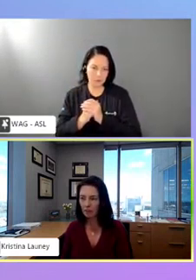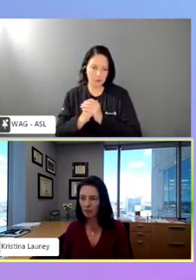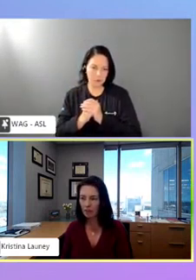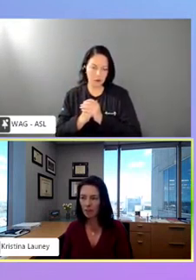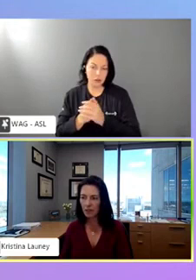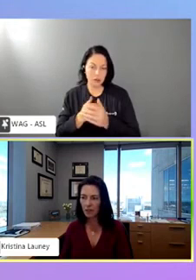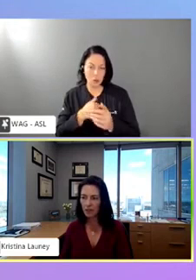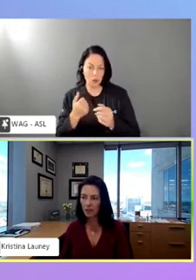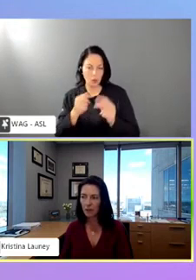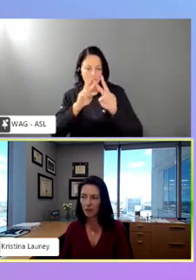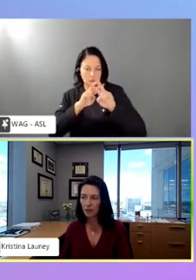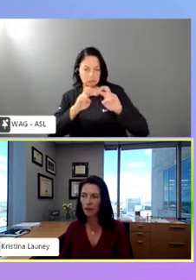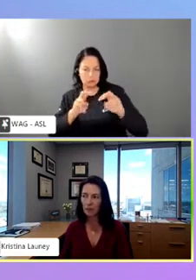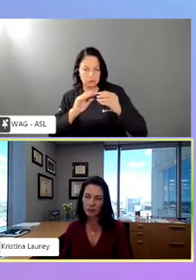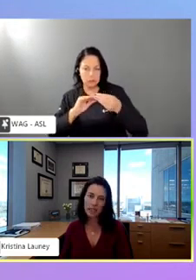this is relevant in a minute.